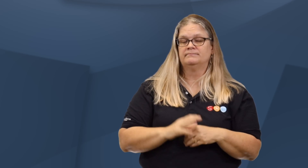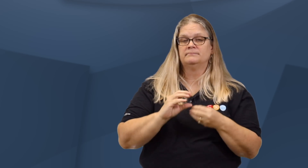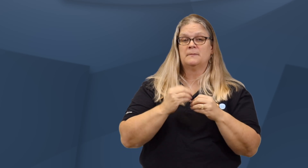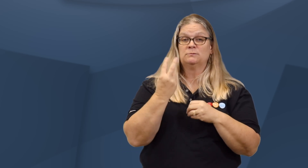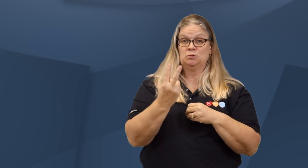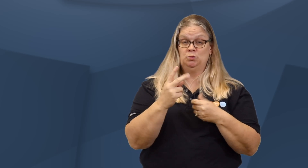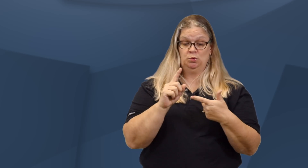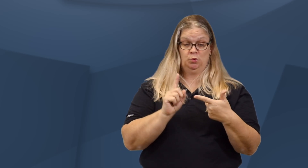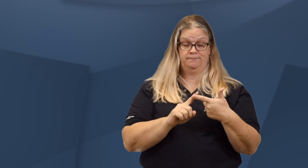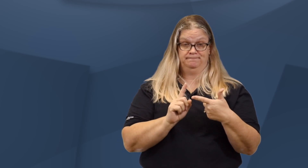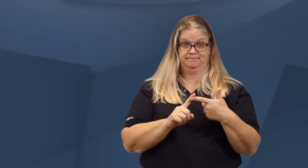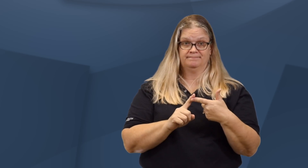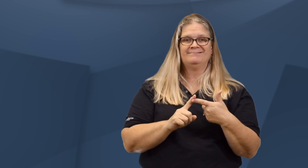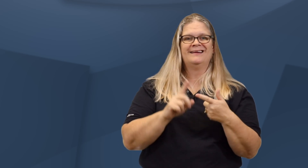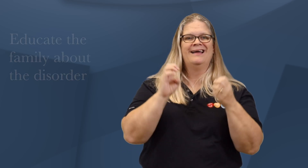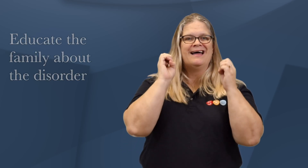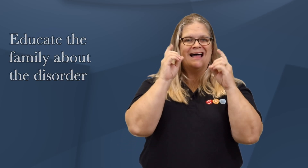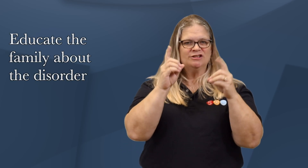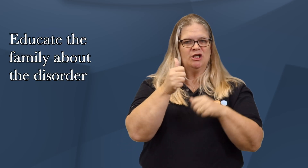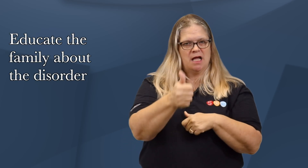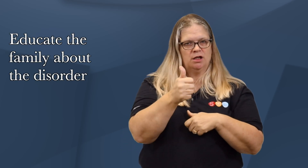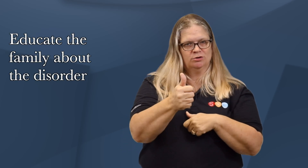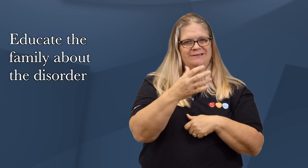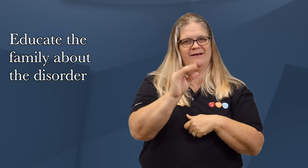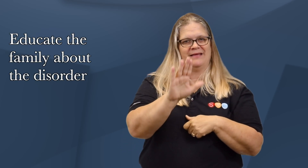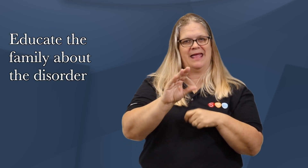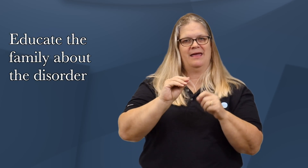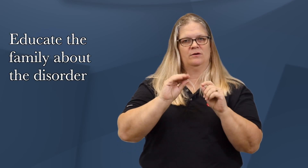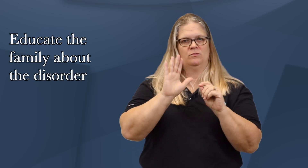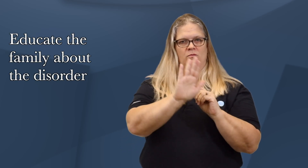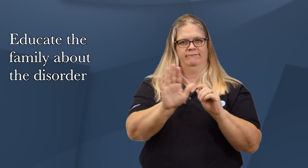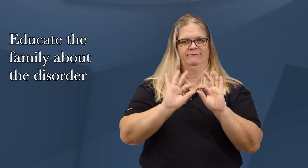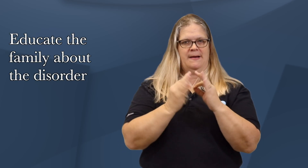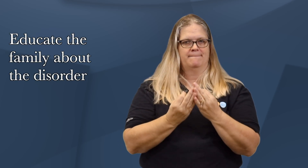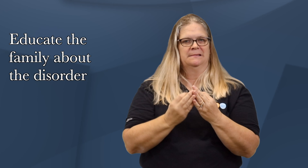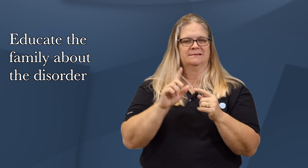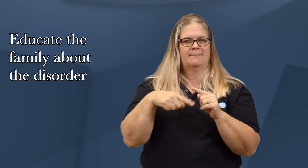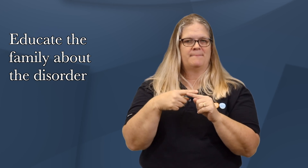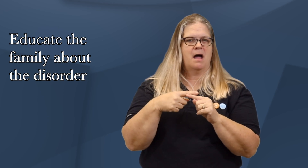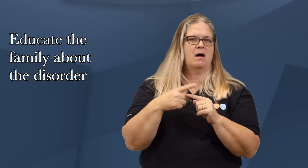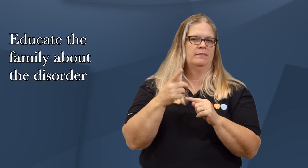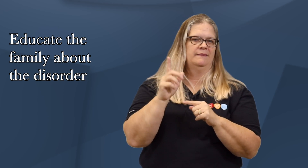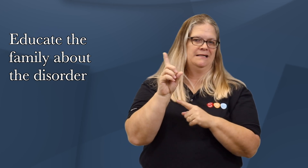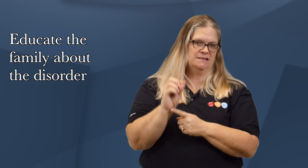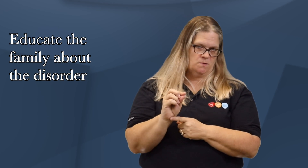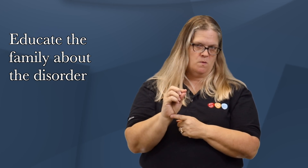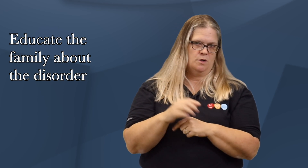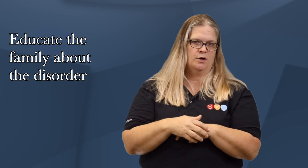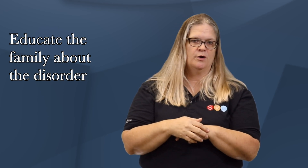Number two, educate yourself and your family about the disorder.